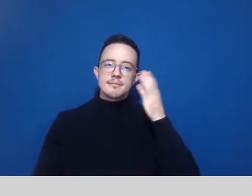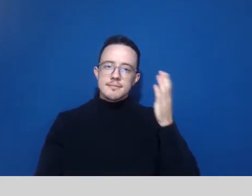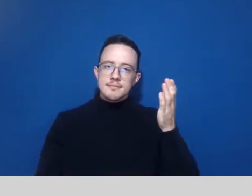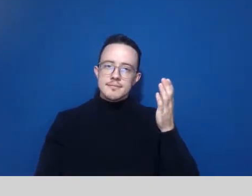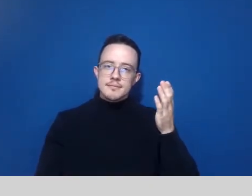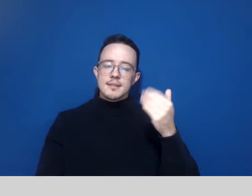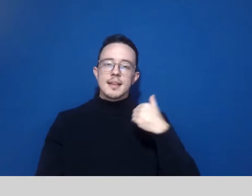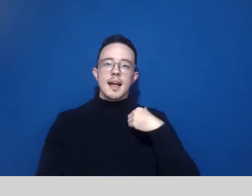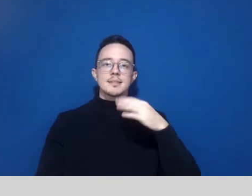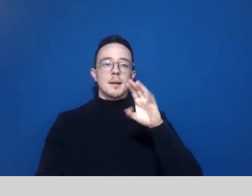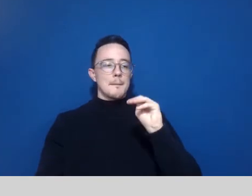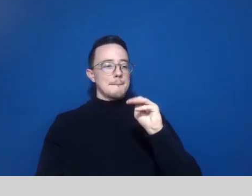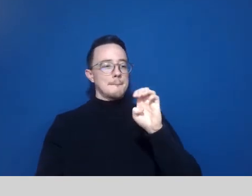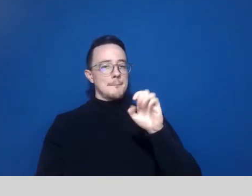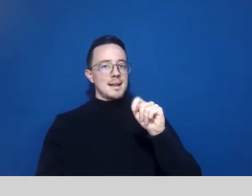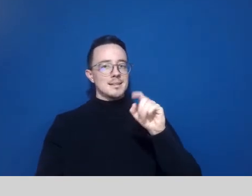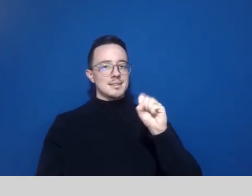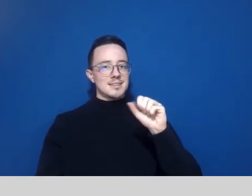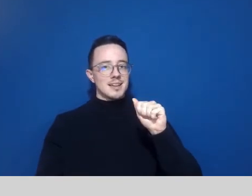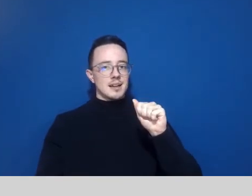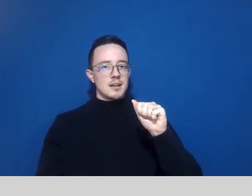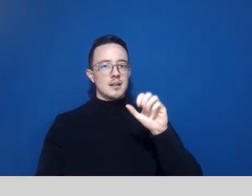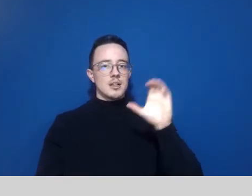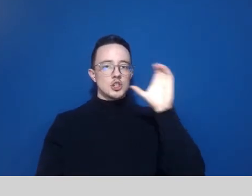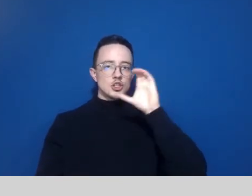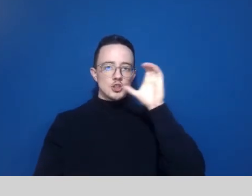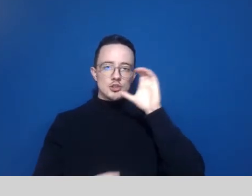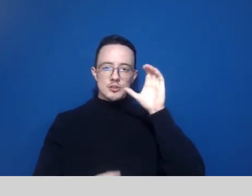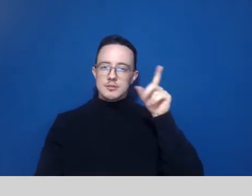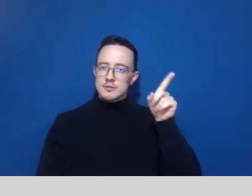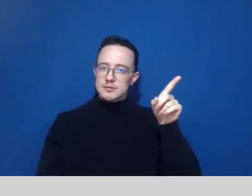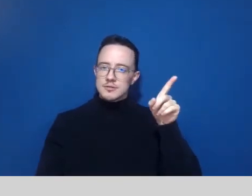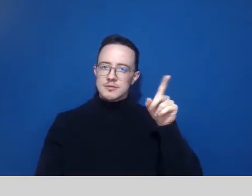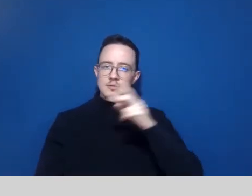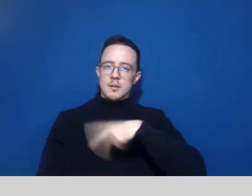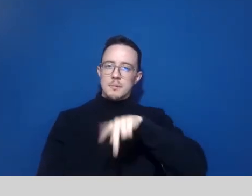that he has of a meta searcher. It's a personal search engine that he built